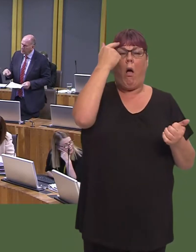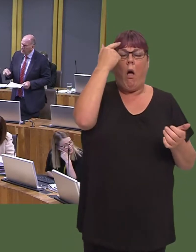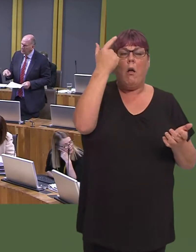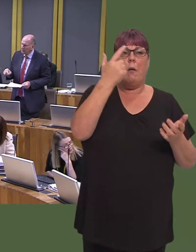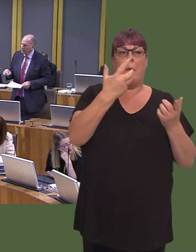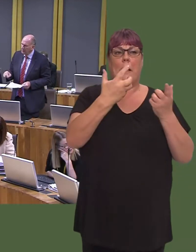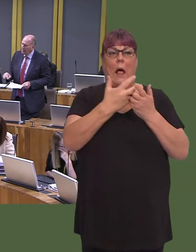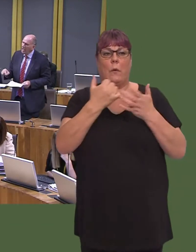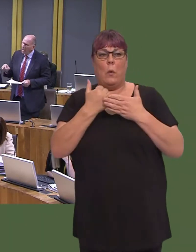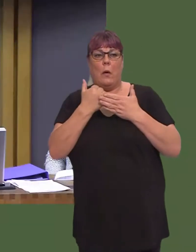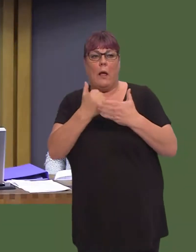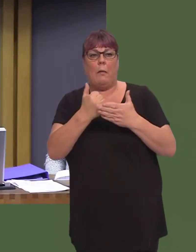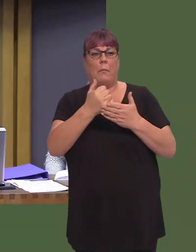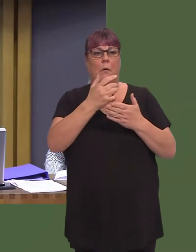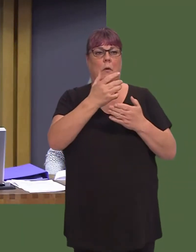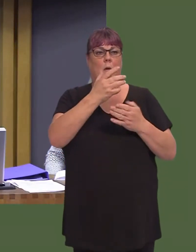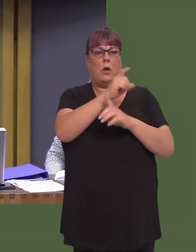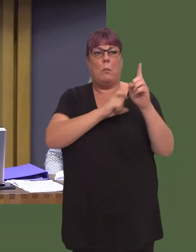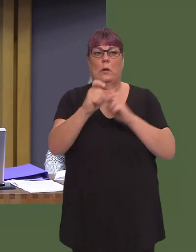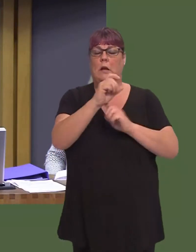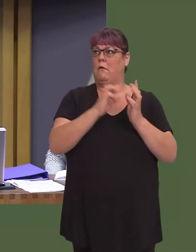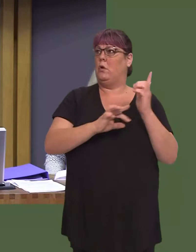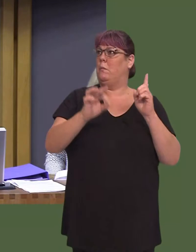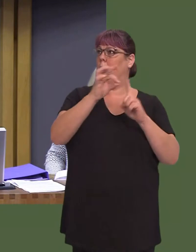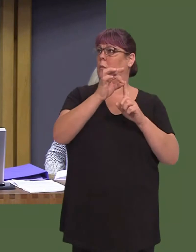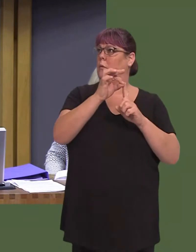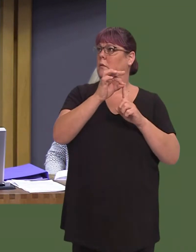and will make funding announcements and then say this money is being found from within